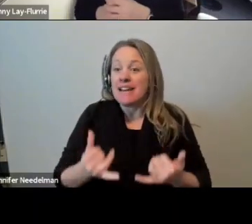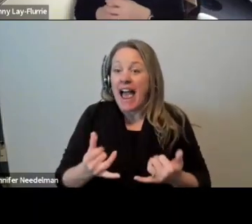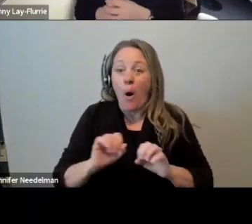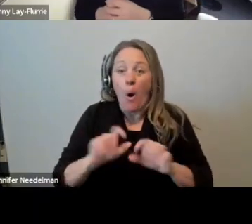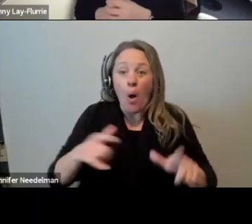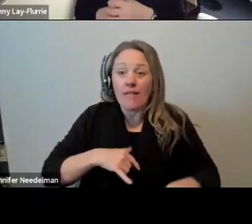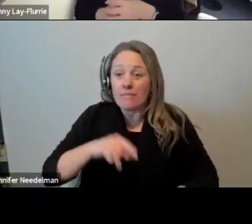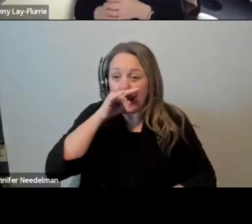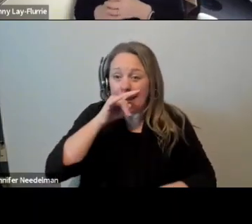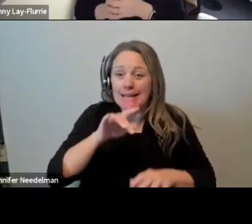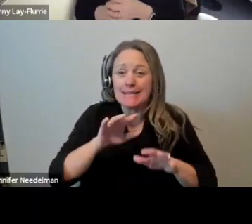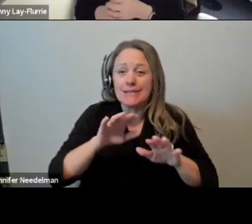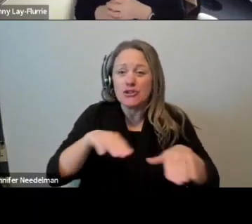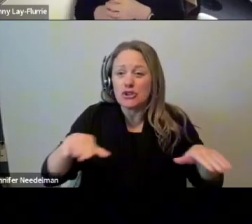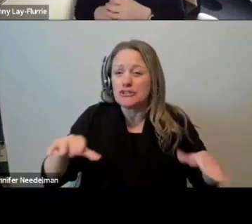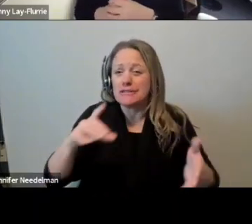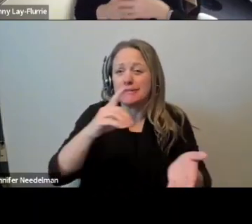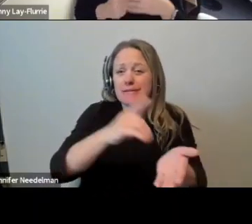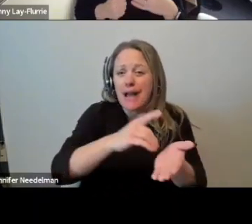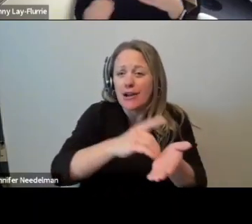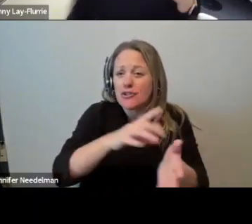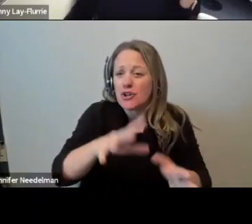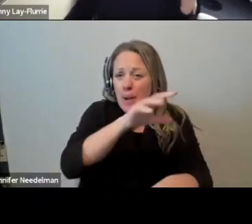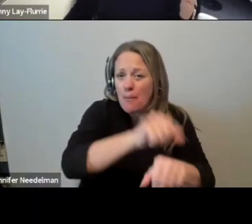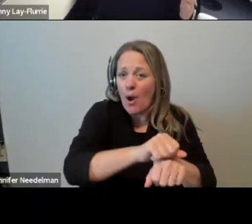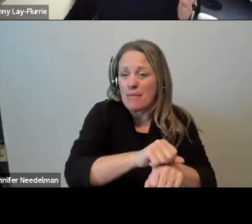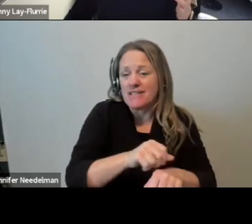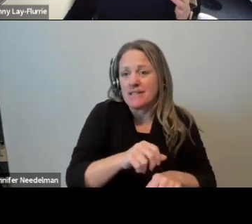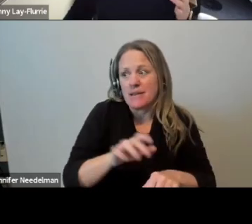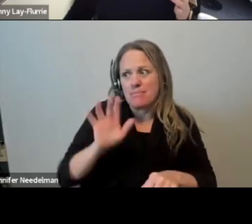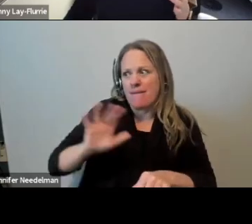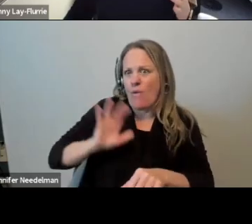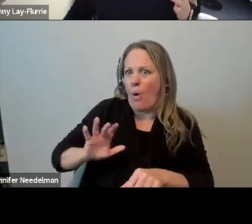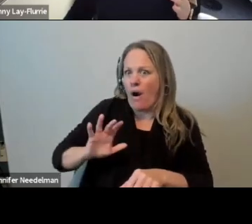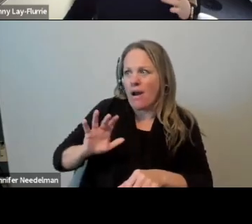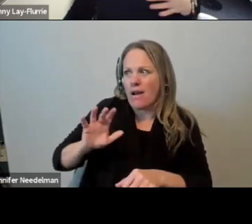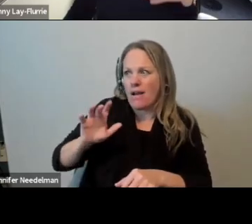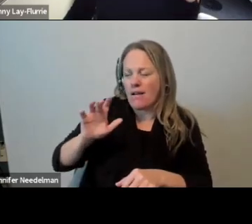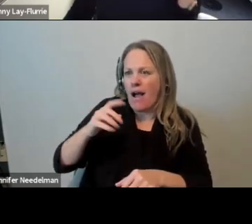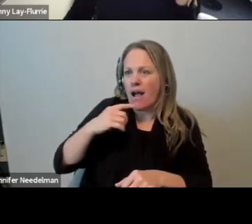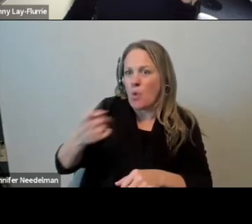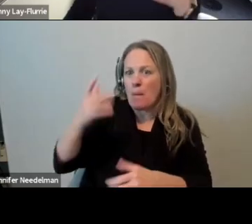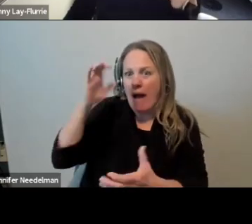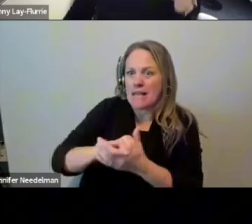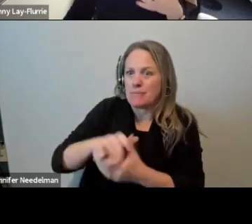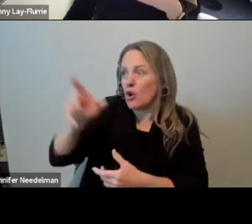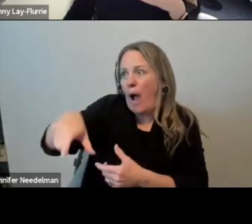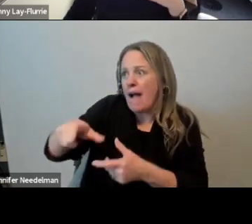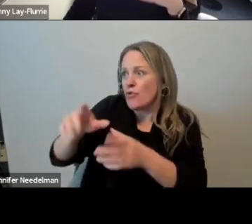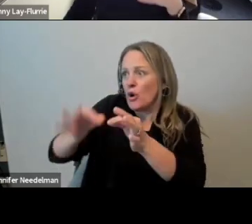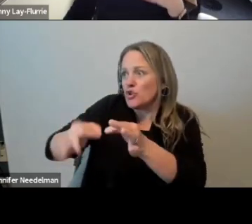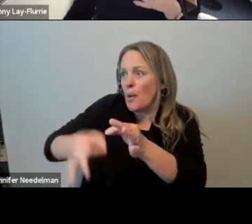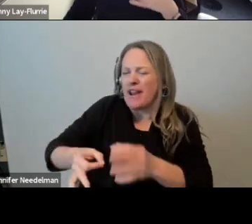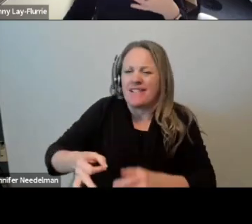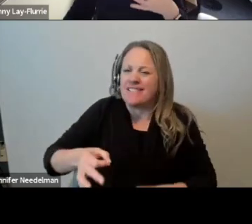something that I would have to lean on my husband for, which by the way, he does not love. And so it gives me the independence to do what I need